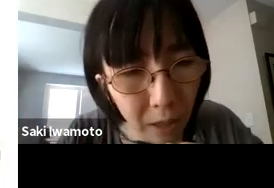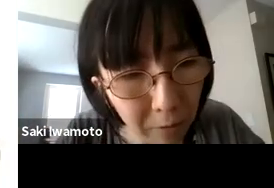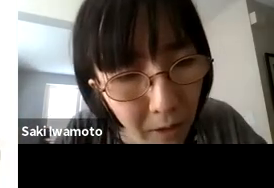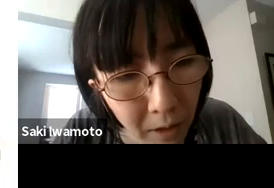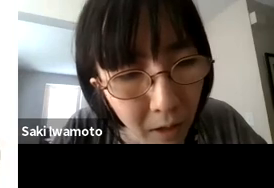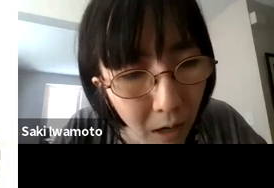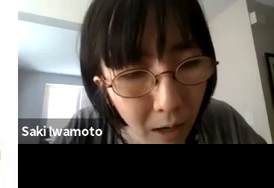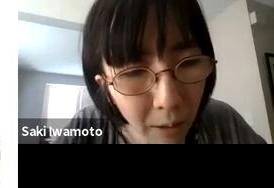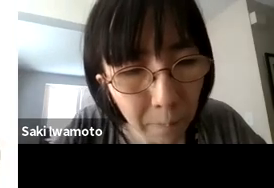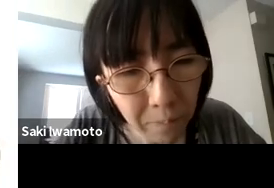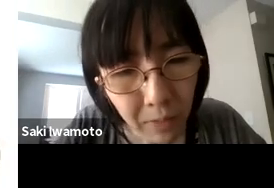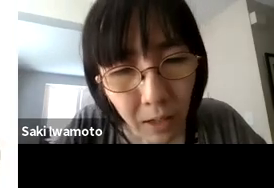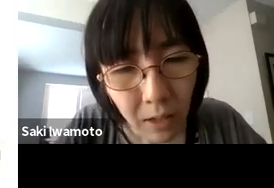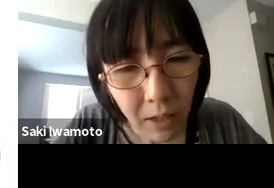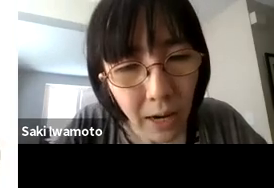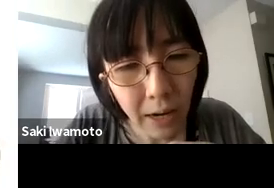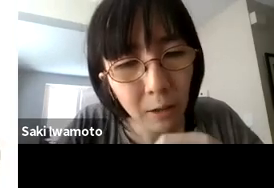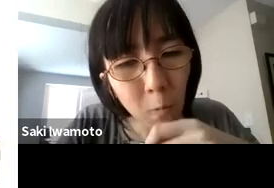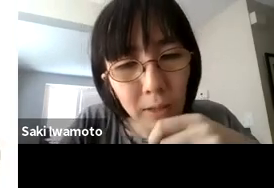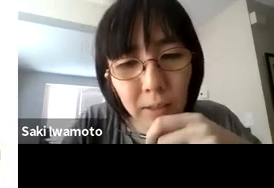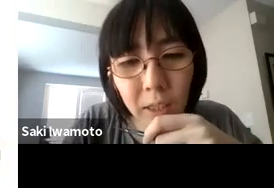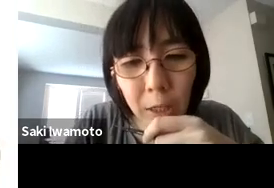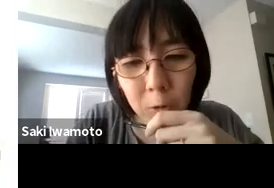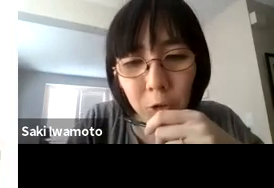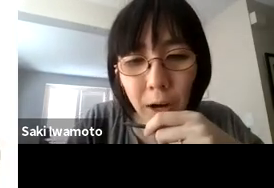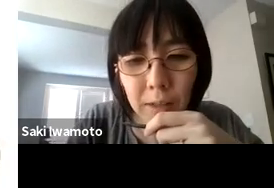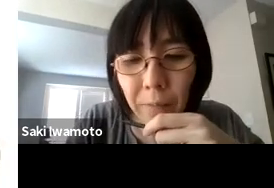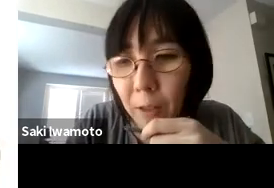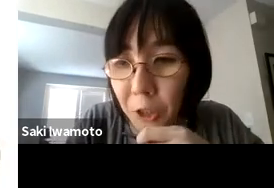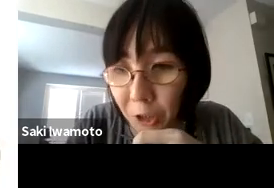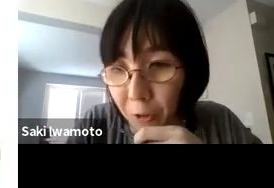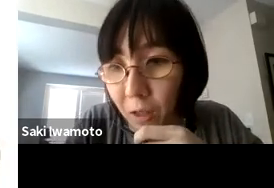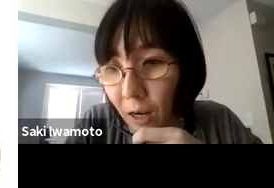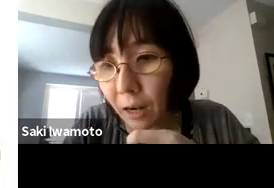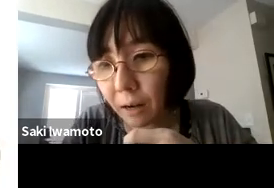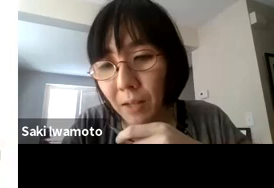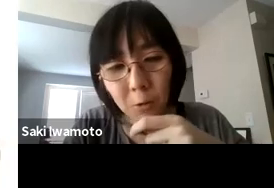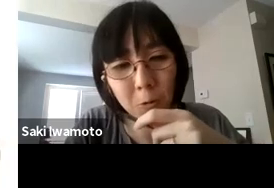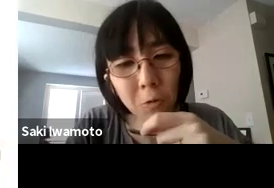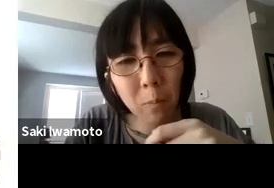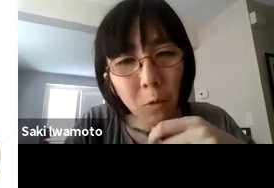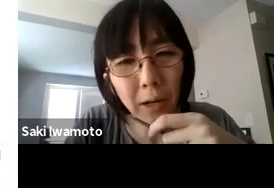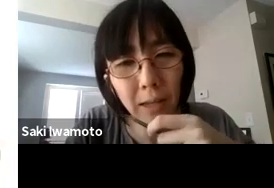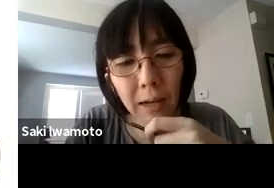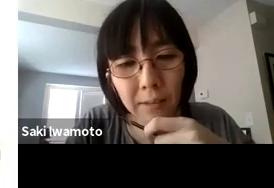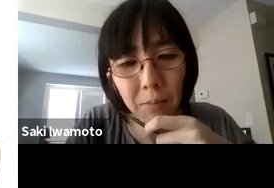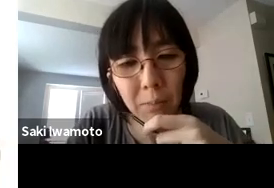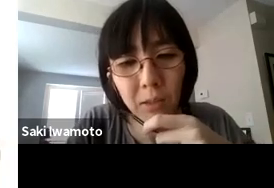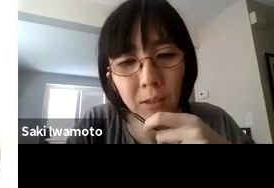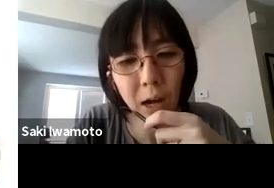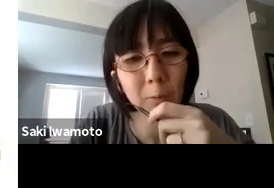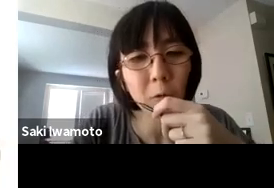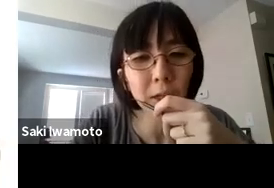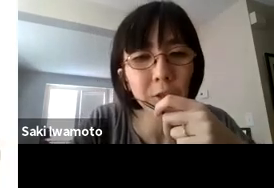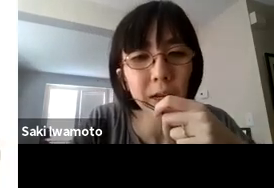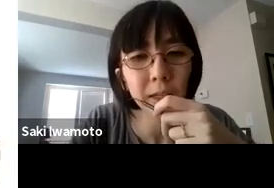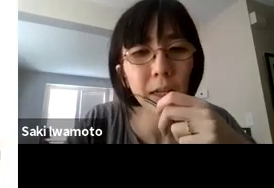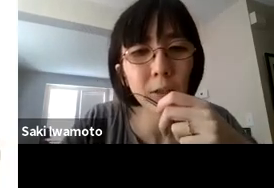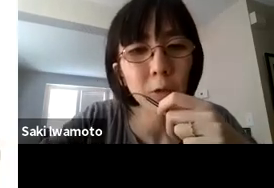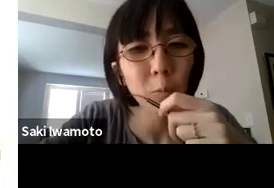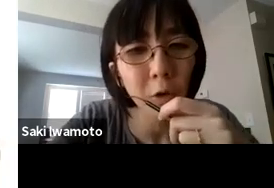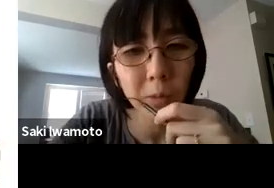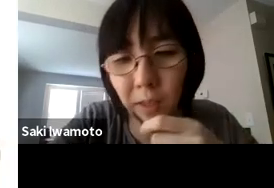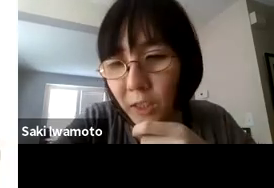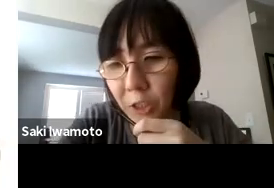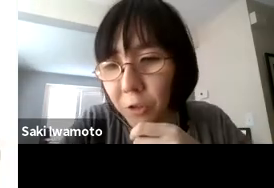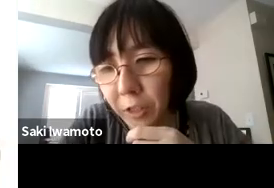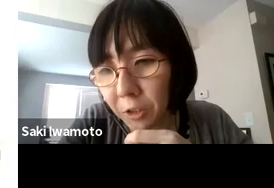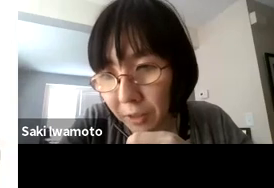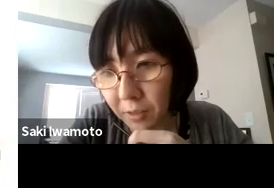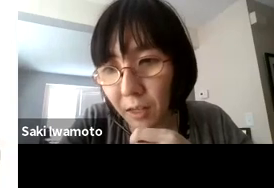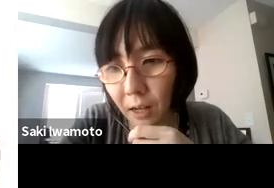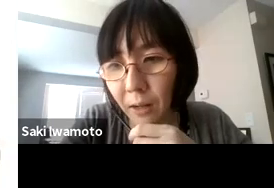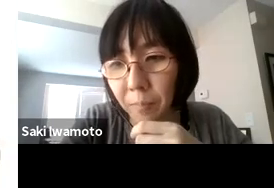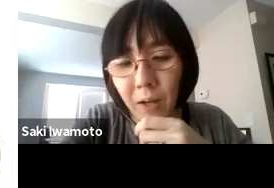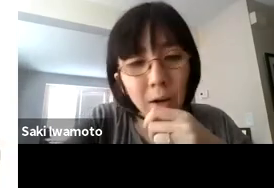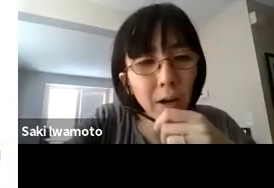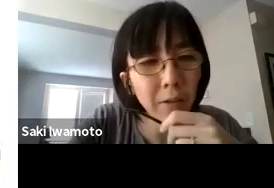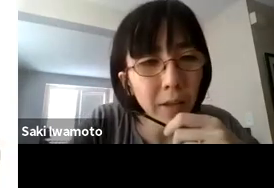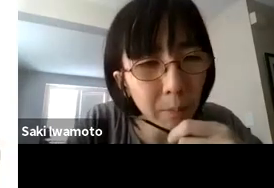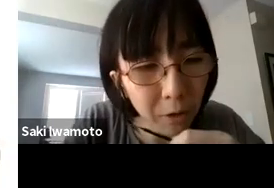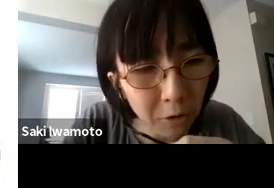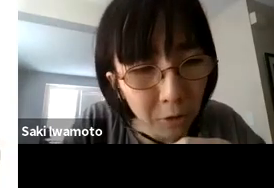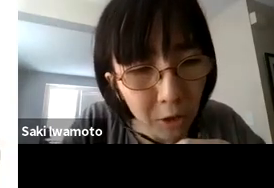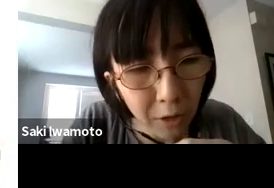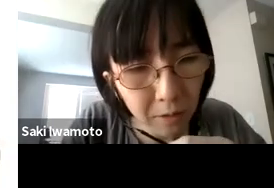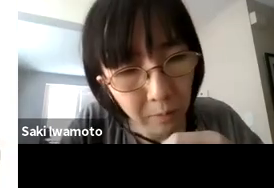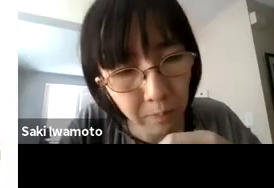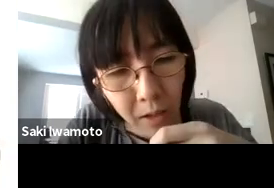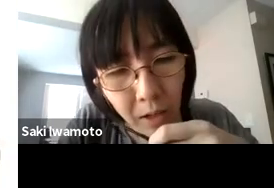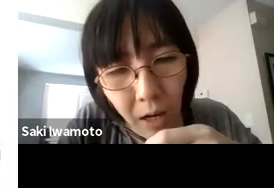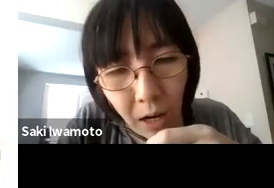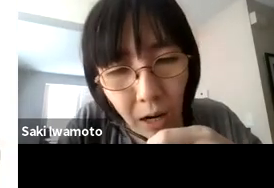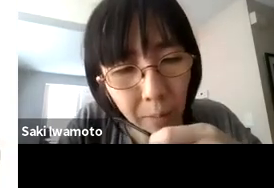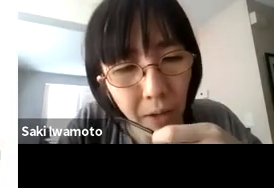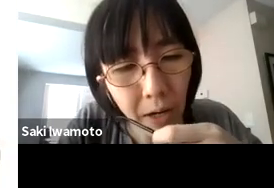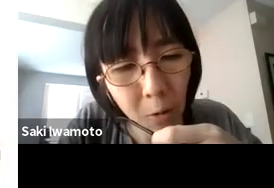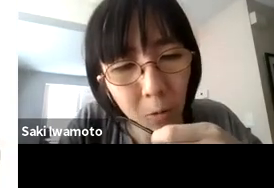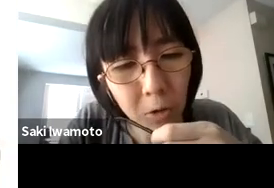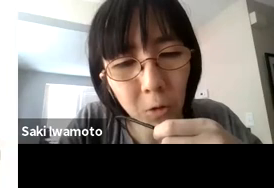And what gets the child to try something new, that's also important. Sometimes this kind of question gets into more of the situational interests, rather than the personal interests .